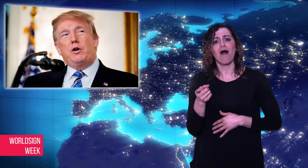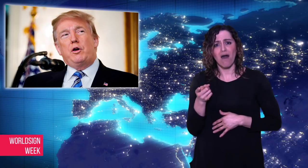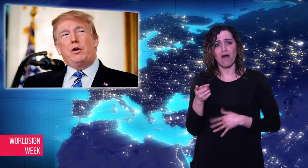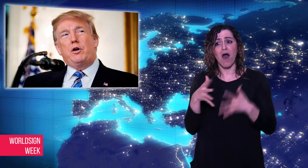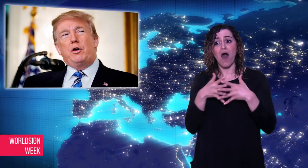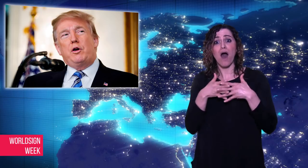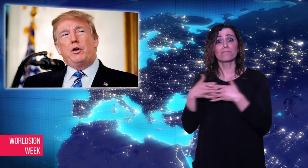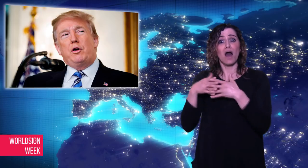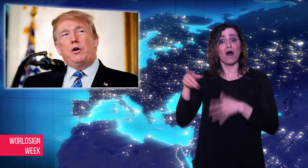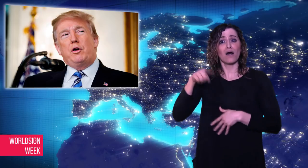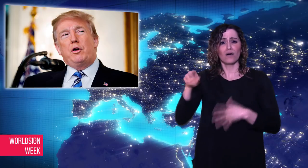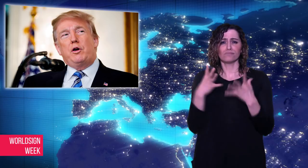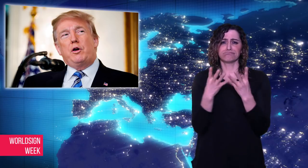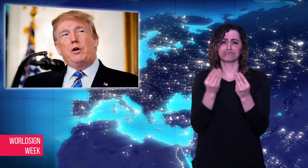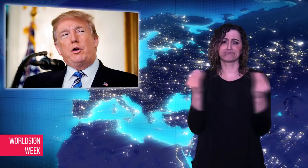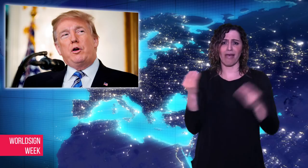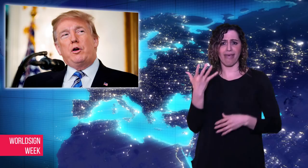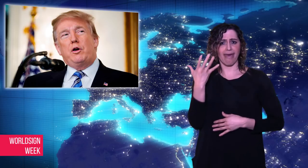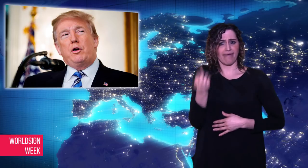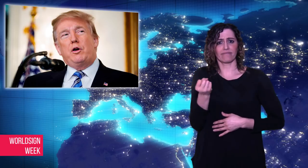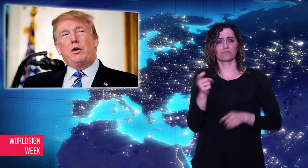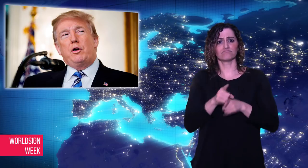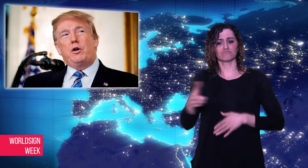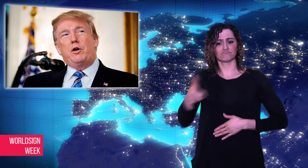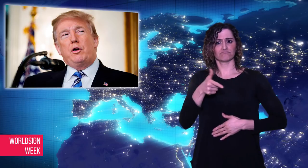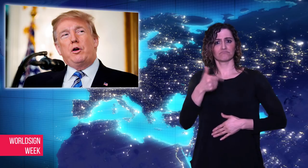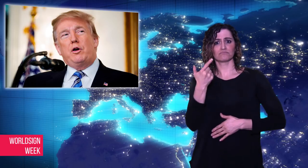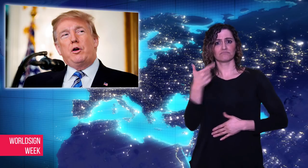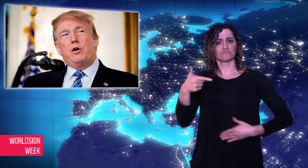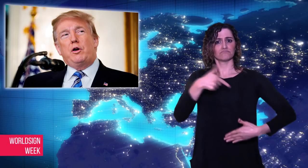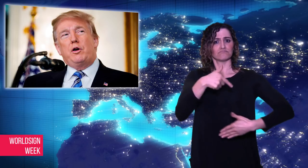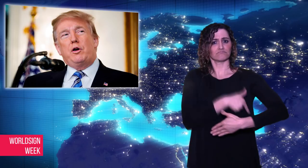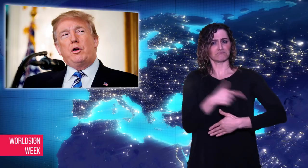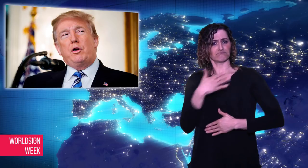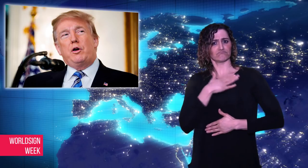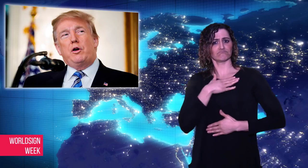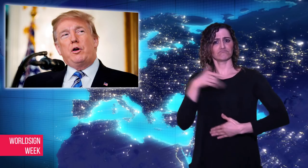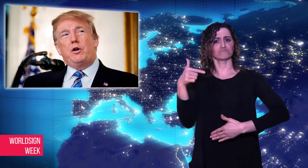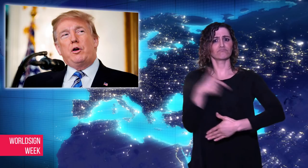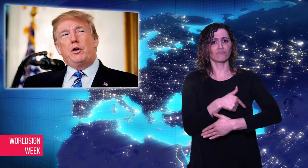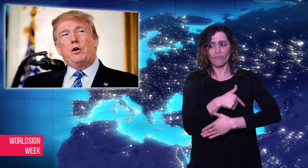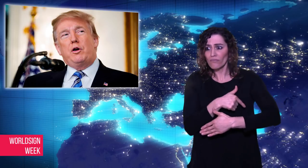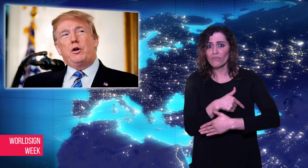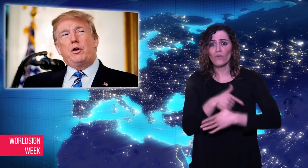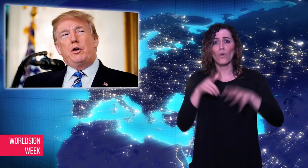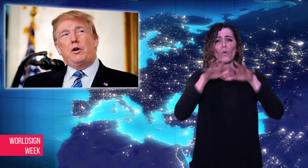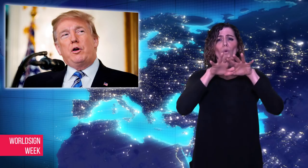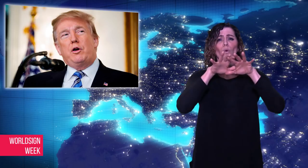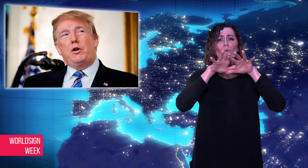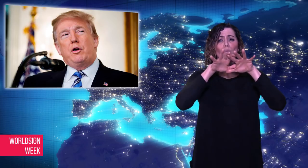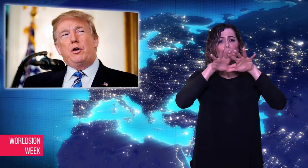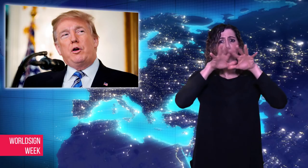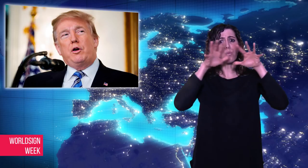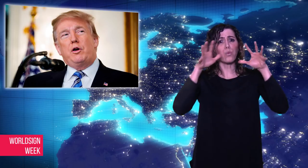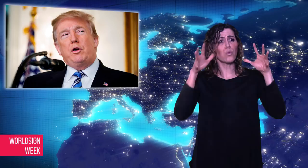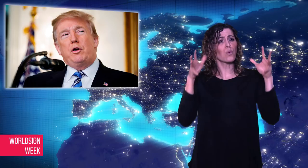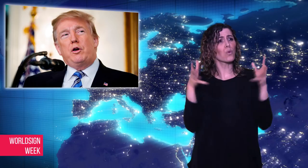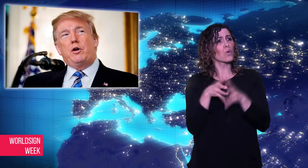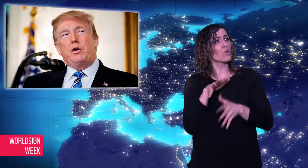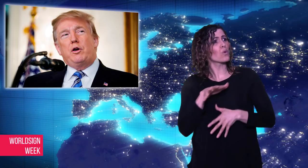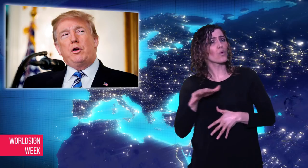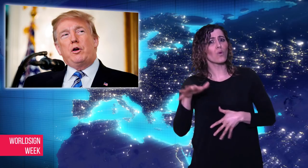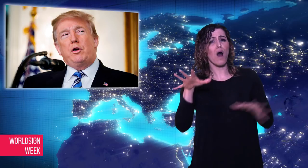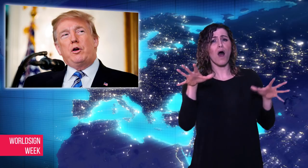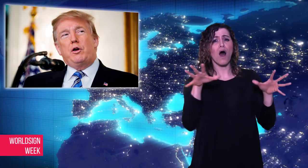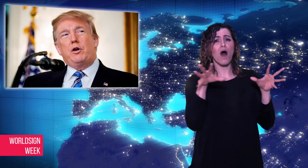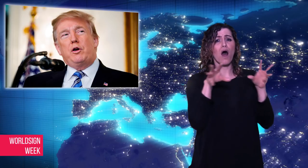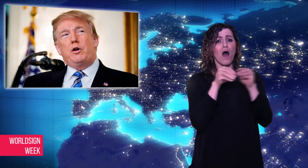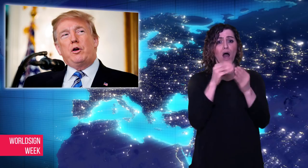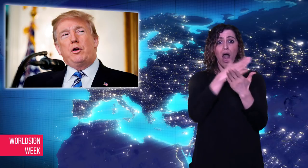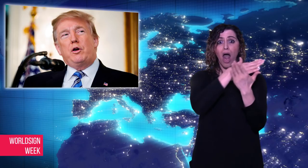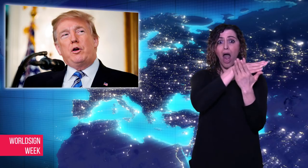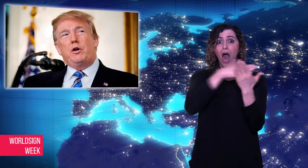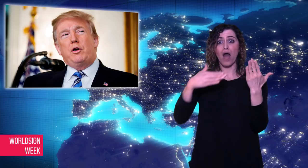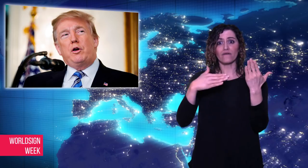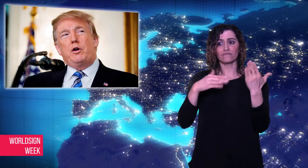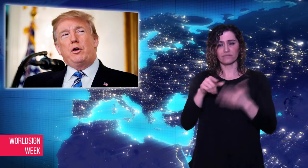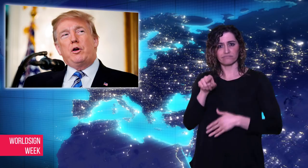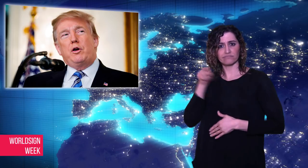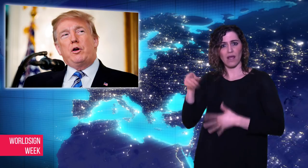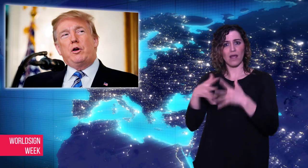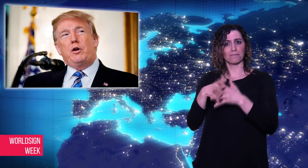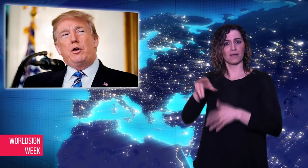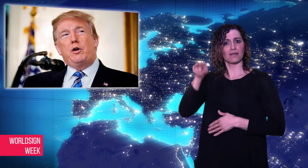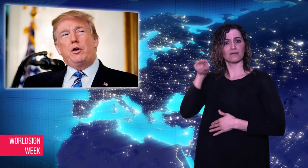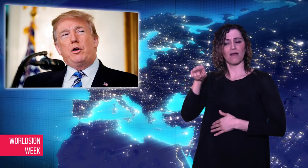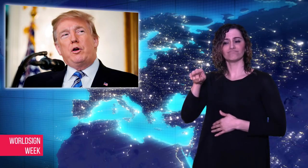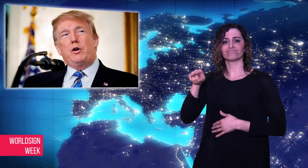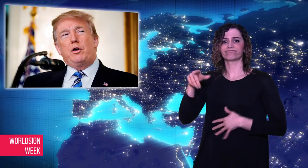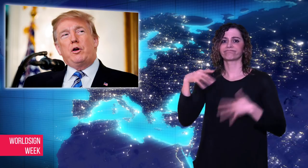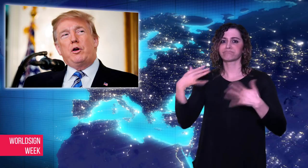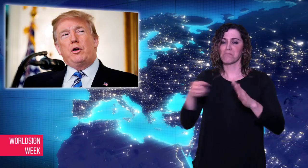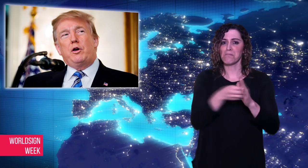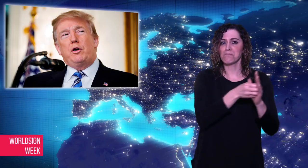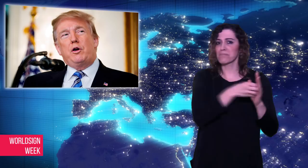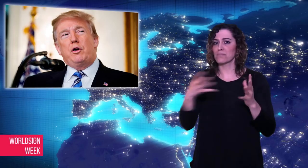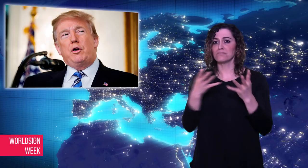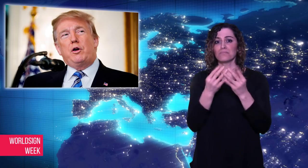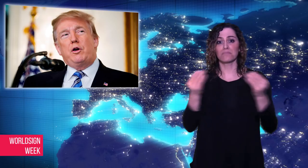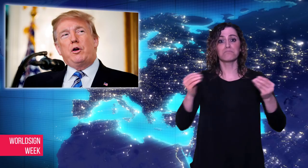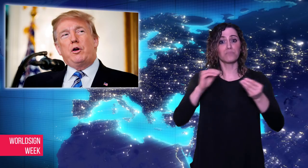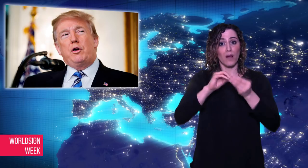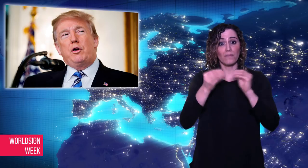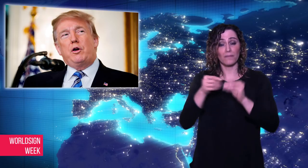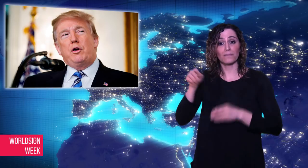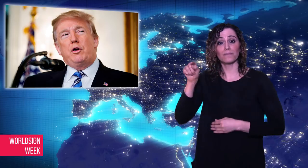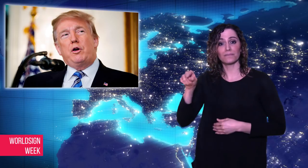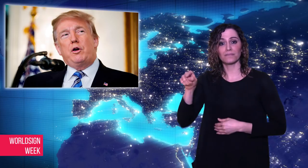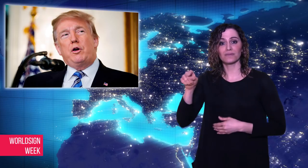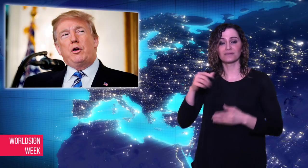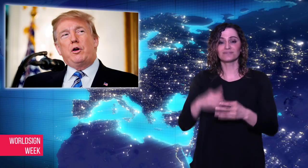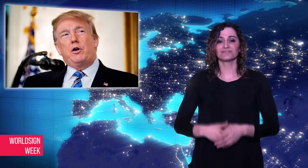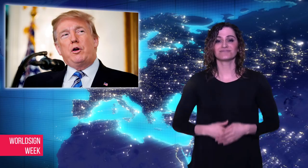civilian-owned firearms.